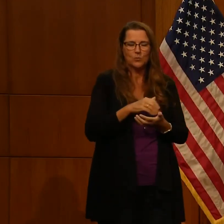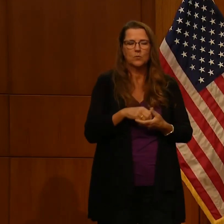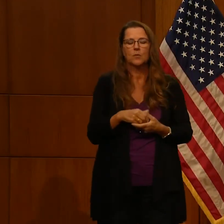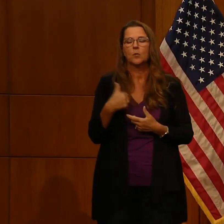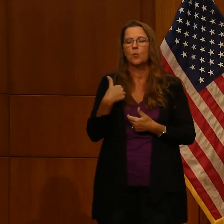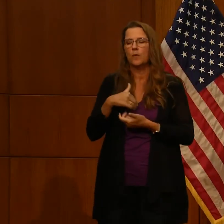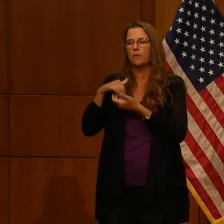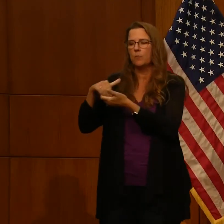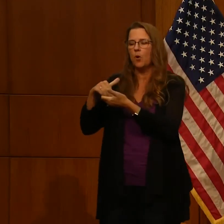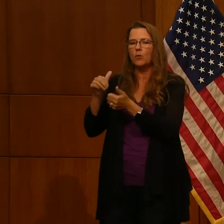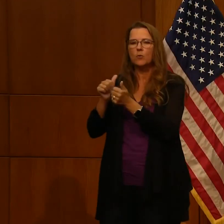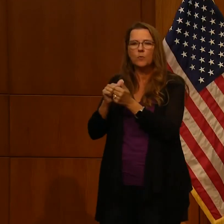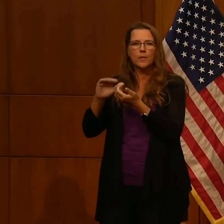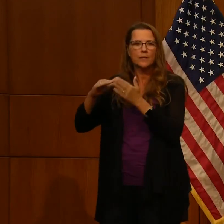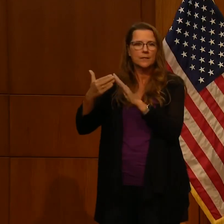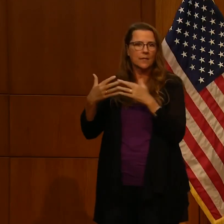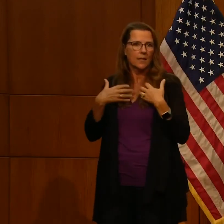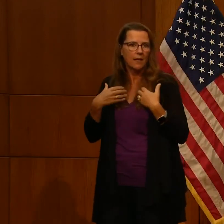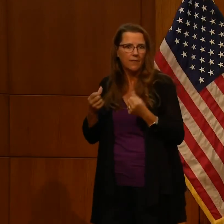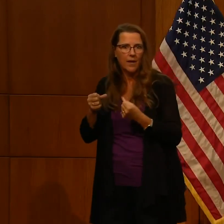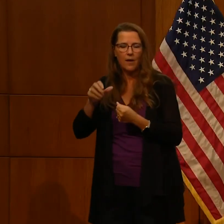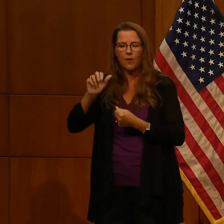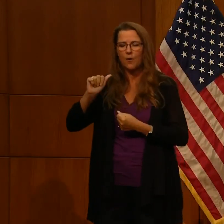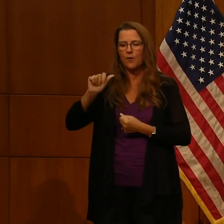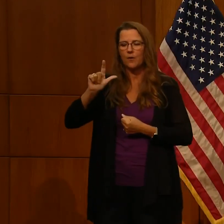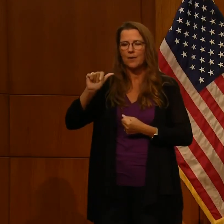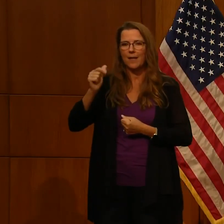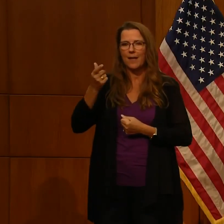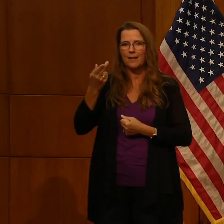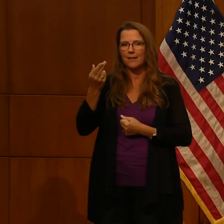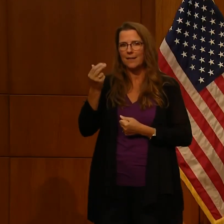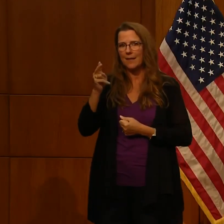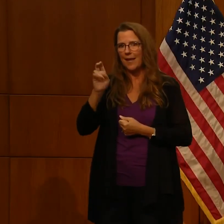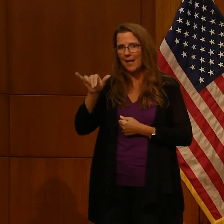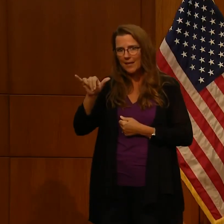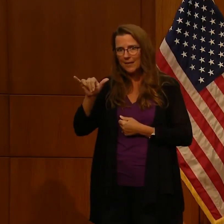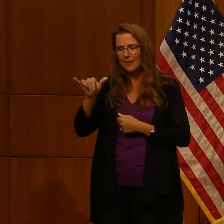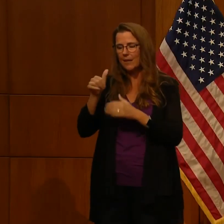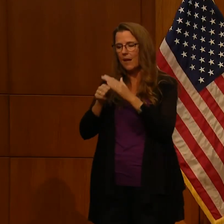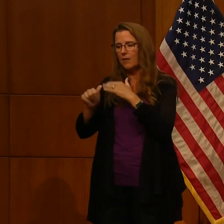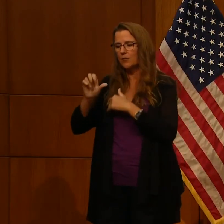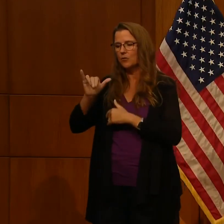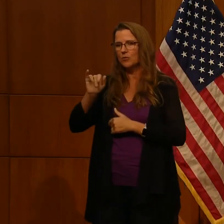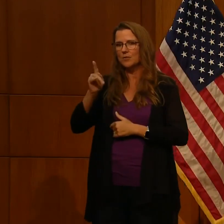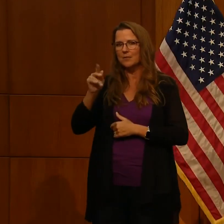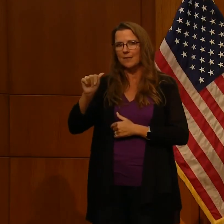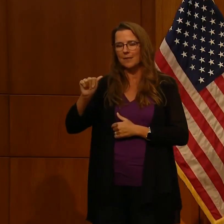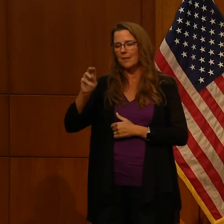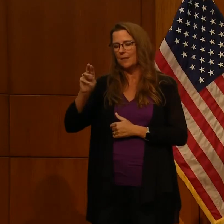SCHOOLS. WE'VE PARTNERED WITH THE VIRGINIA DEPARTMENT OF HEALTH SPECIFICALLY THE RUN OAK ALLEGHENY HEALTH DISTRICT,